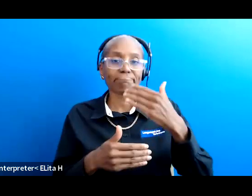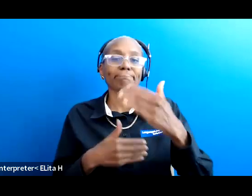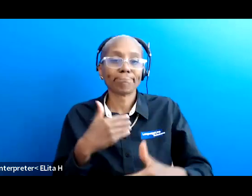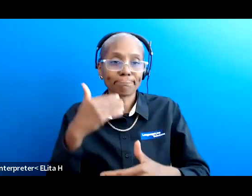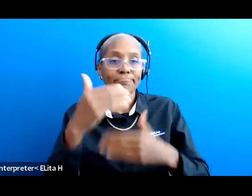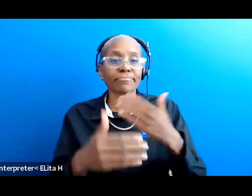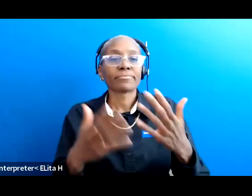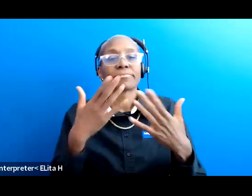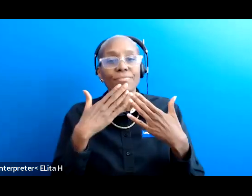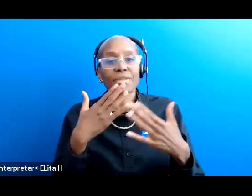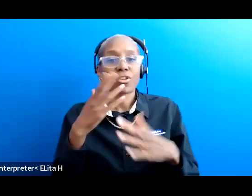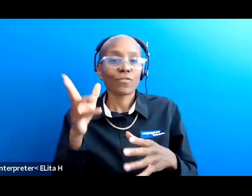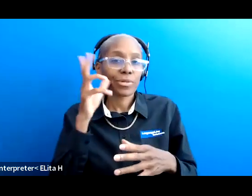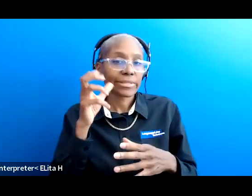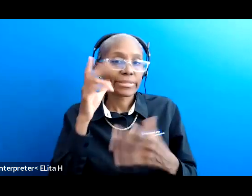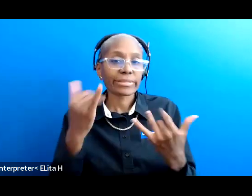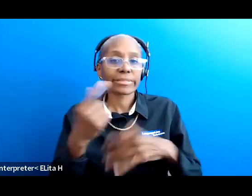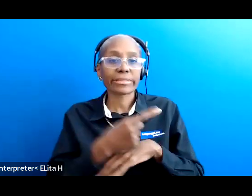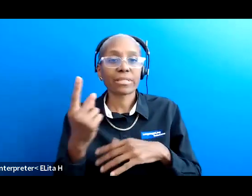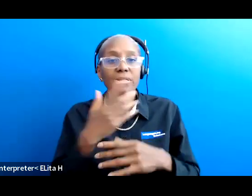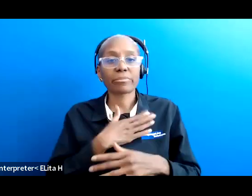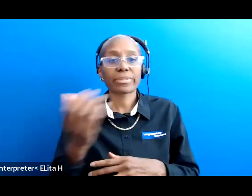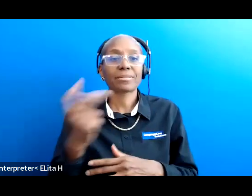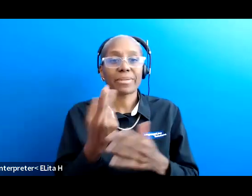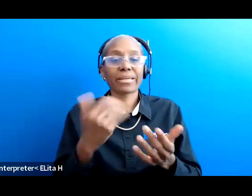So I thank you for listening today and please come back again next month.